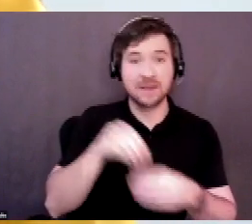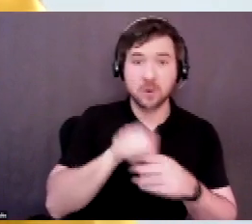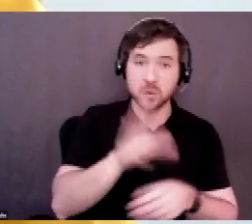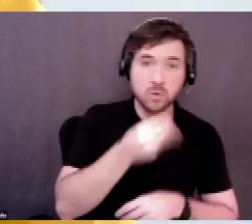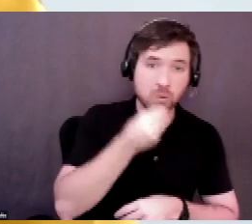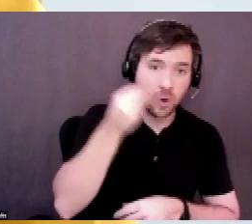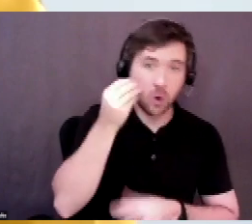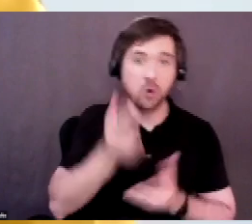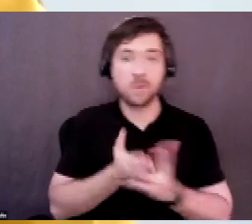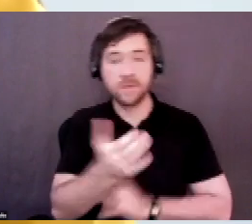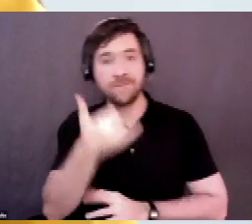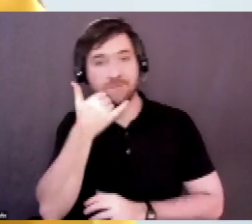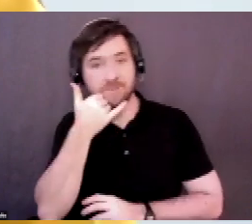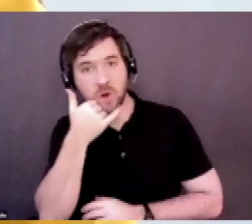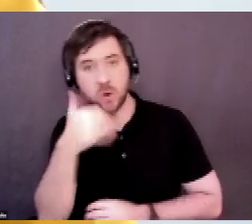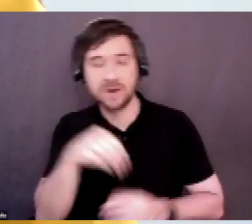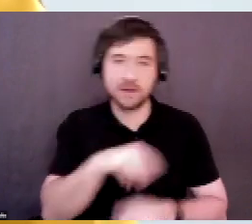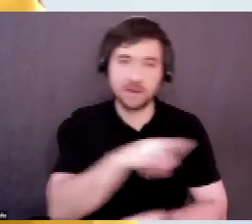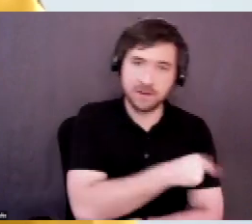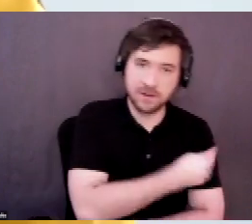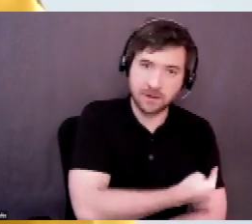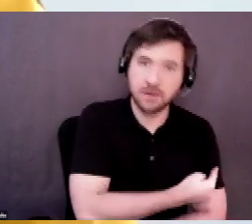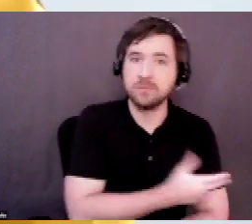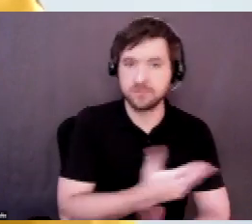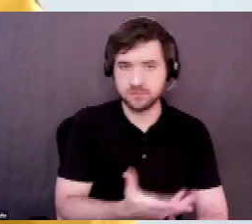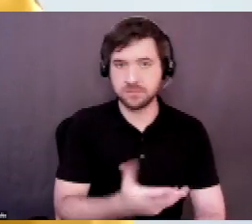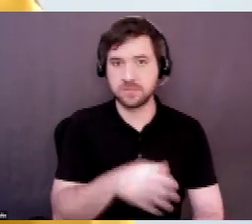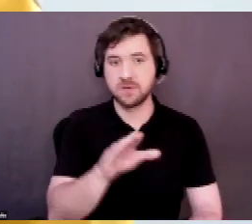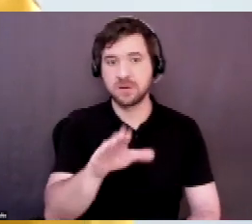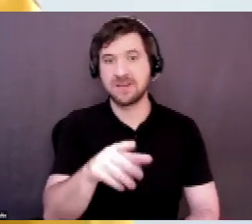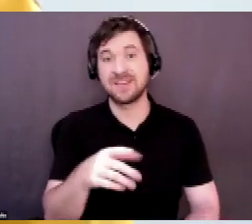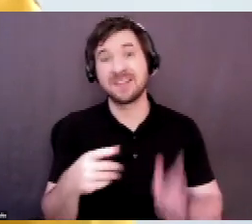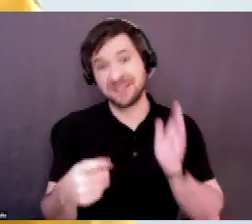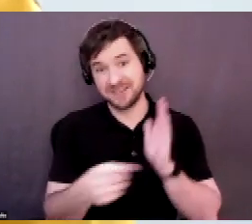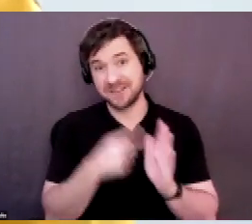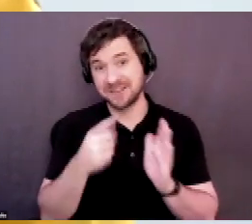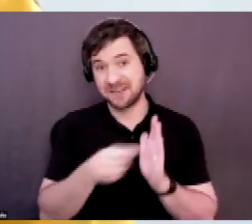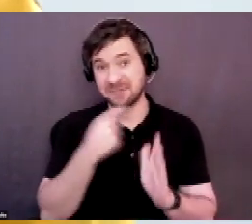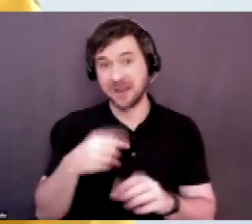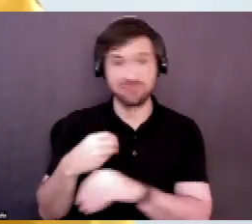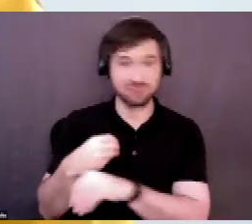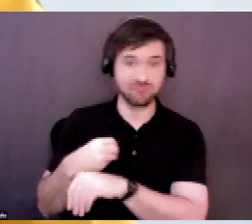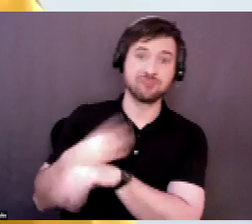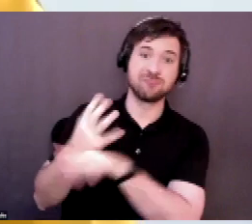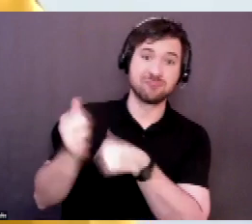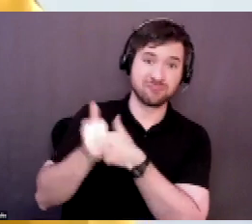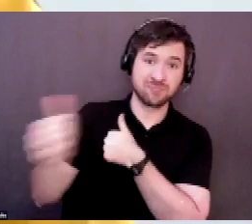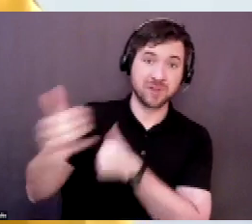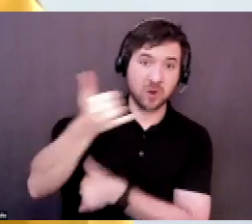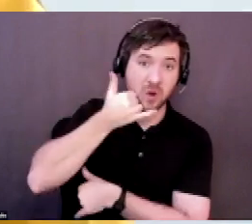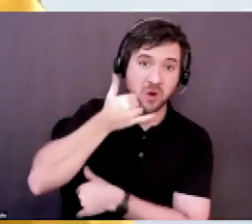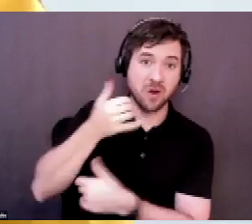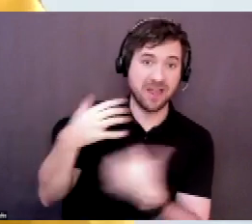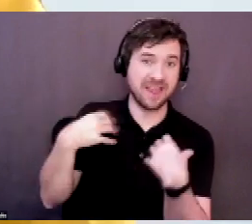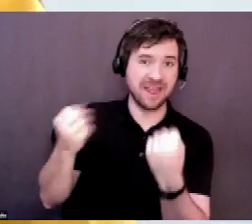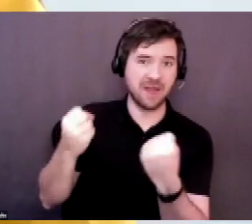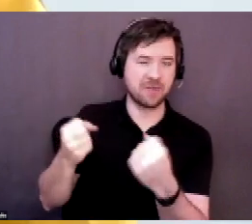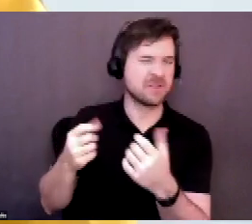they can help you find someone. And sometimes, like the remote can be just as helpful, right? The telehealth, they can have a camera and they can see how